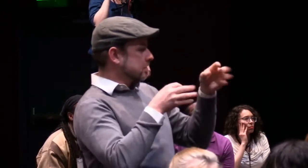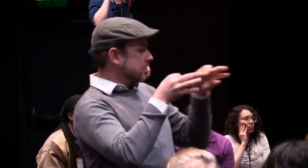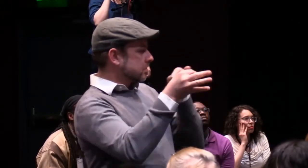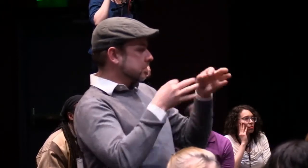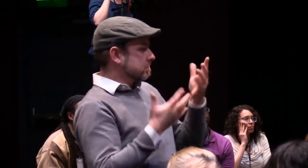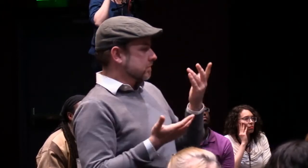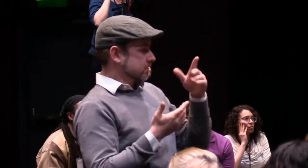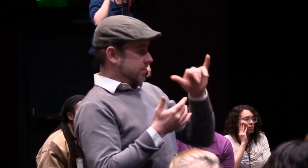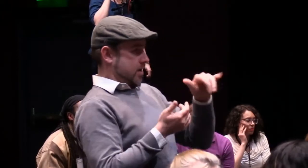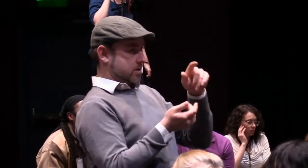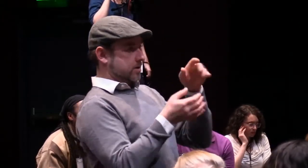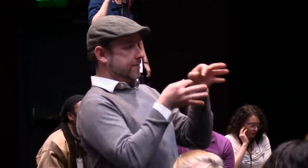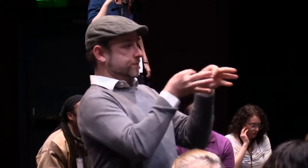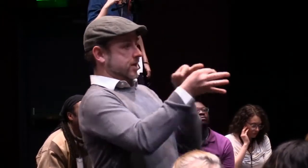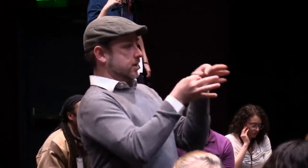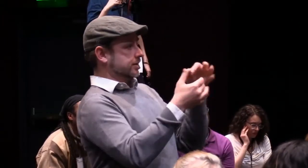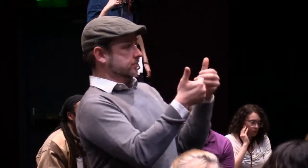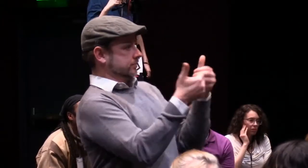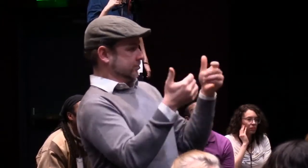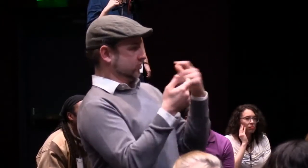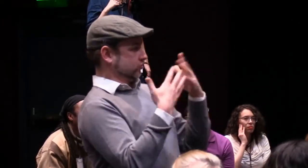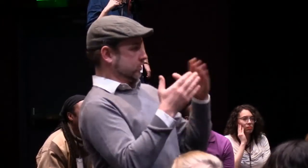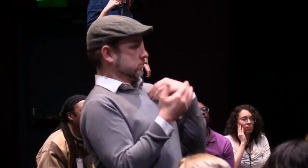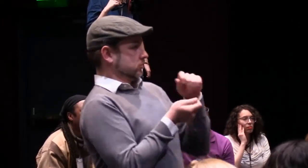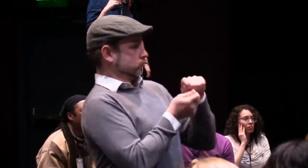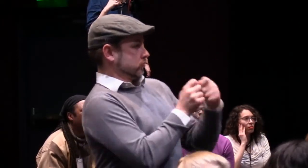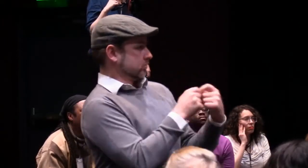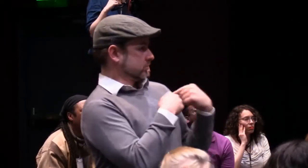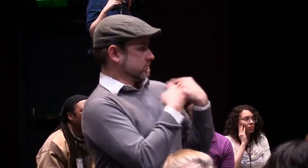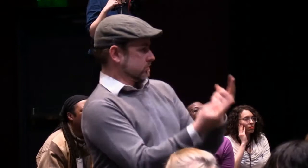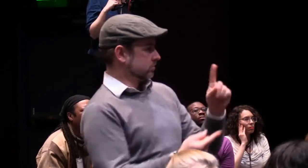or should they be separate? Should stage and theater be separate from filming?